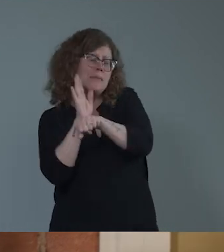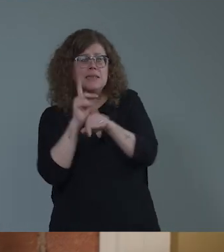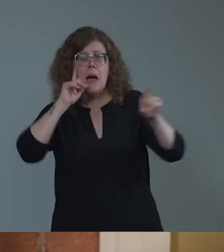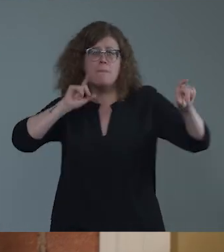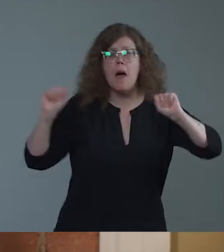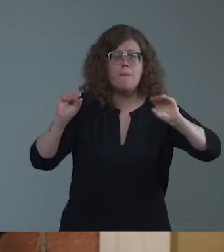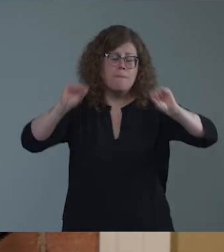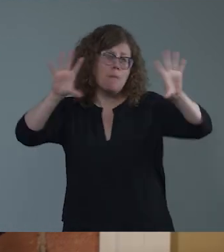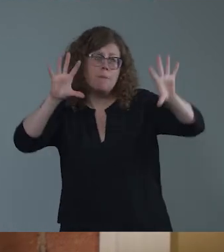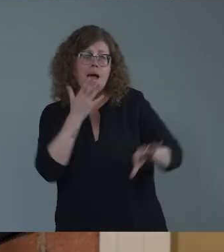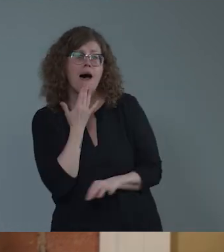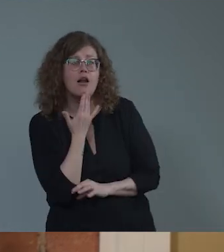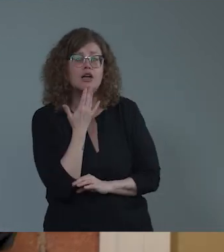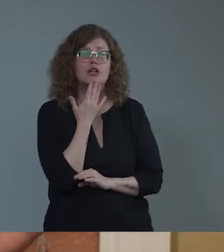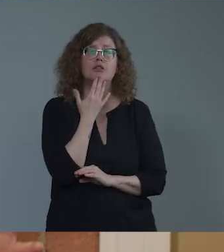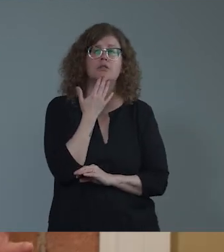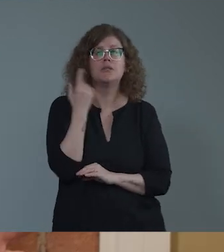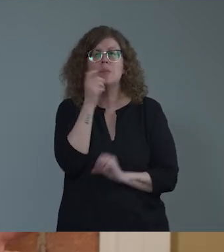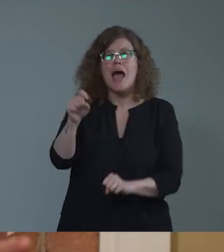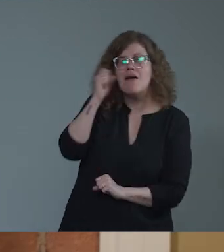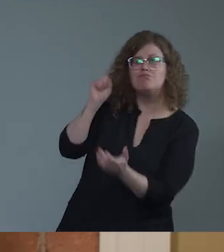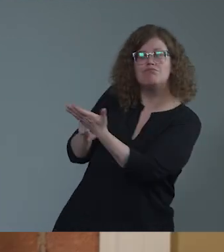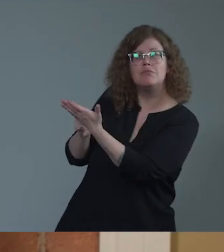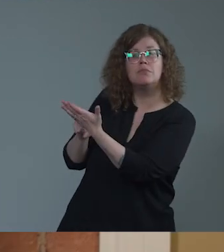landscape, minimalistic, with big, open, wide spaces,